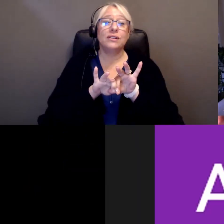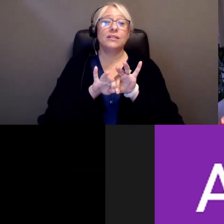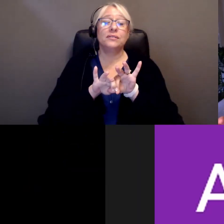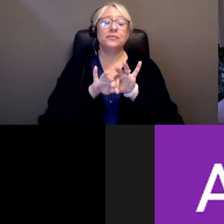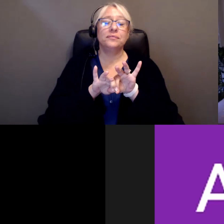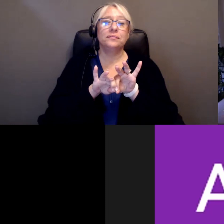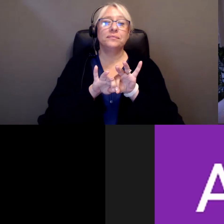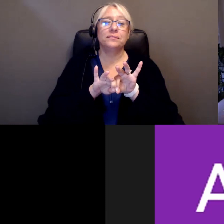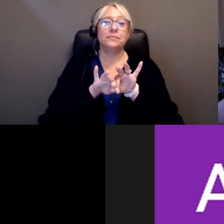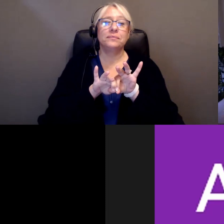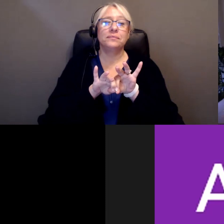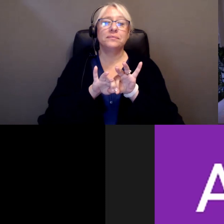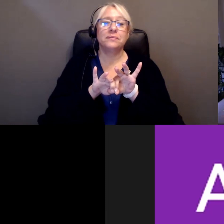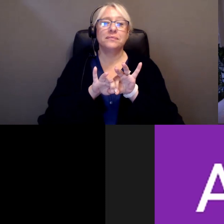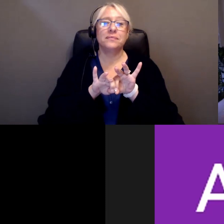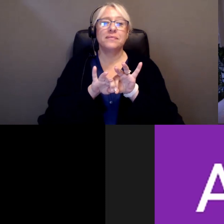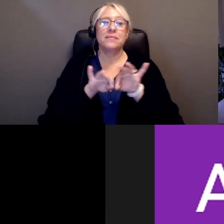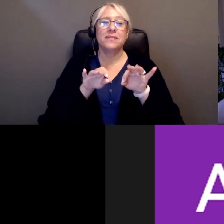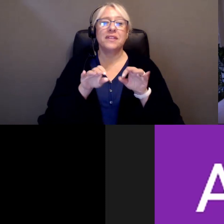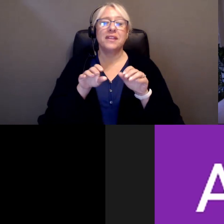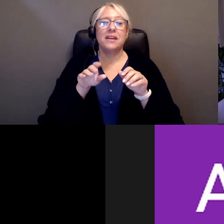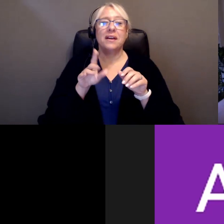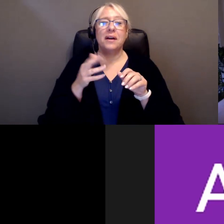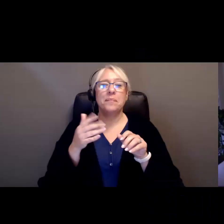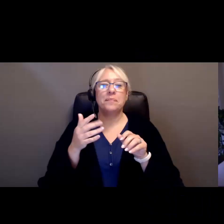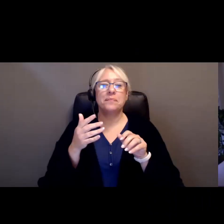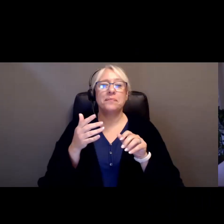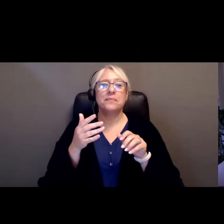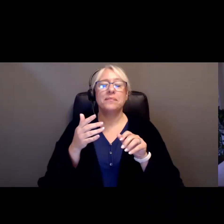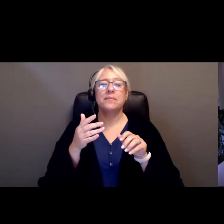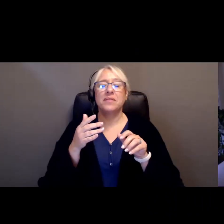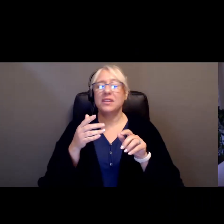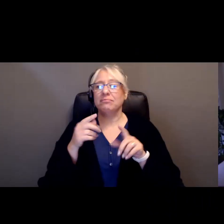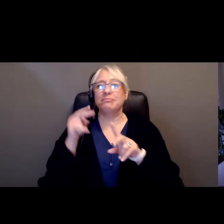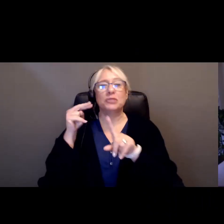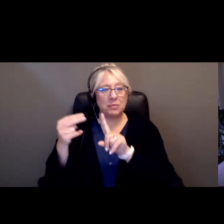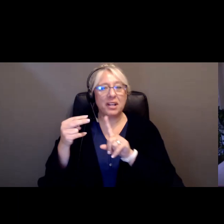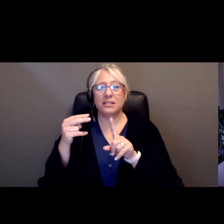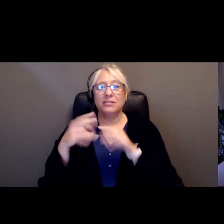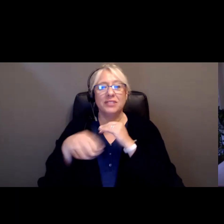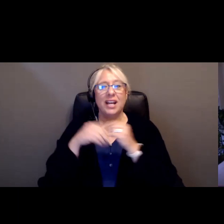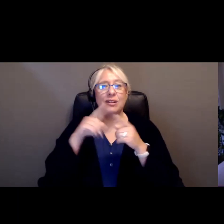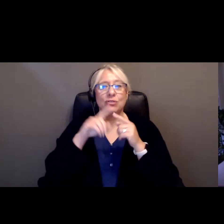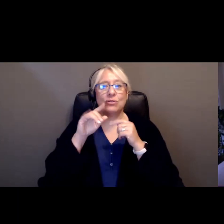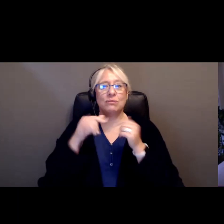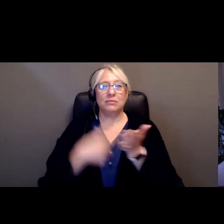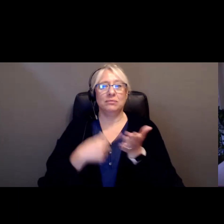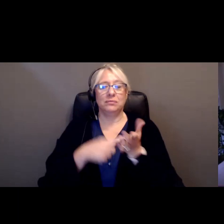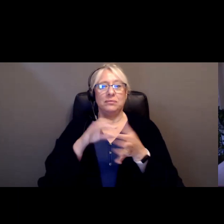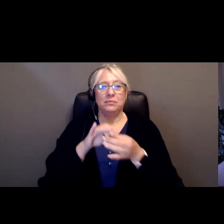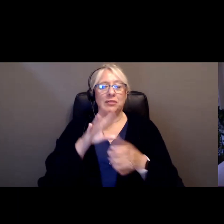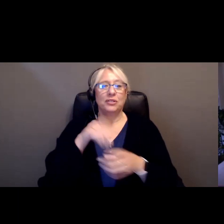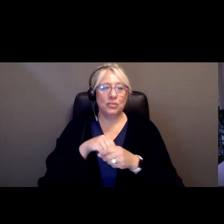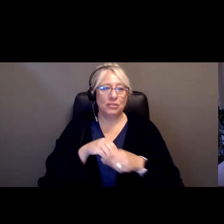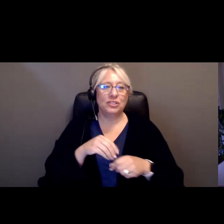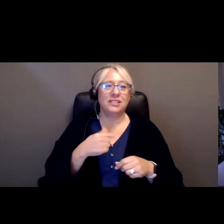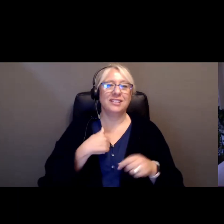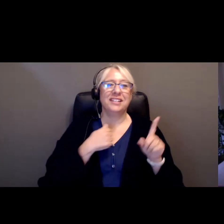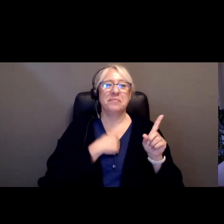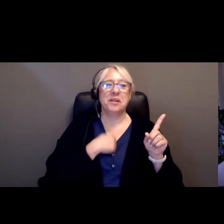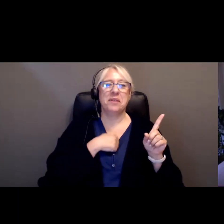worthy nuance to the discussion around inclusion. My apologies about the additional noise in the